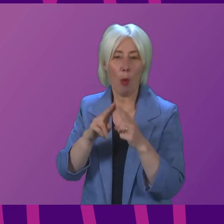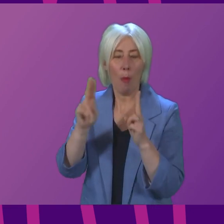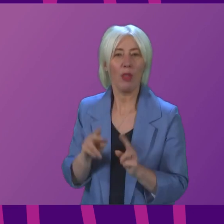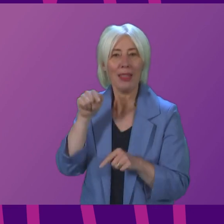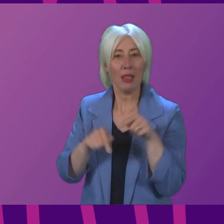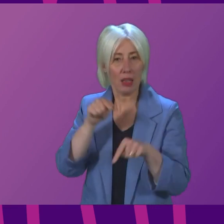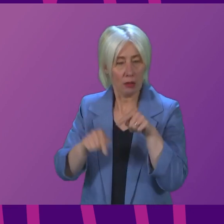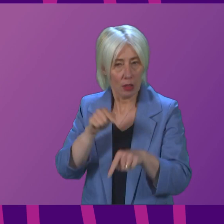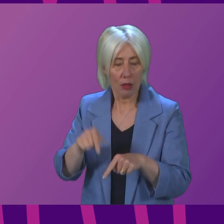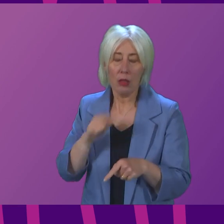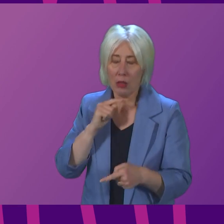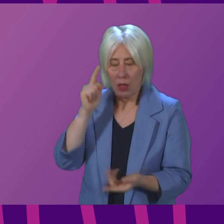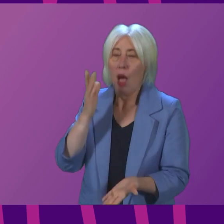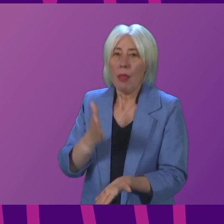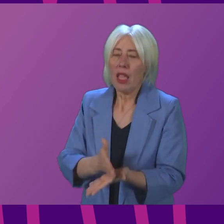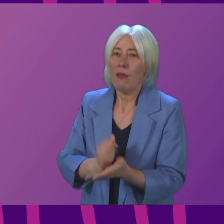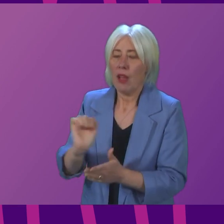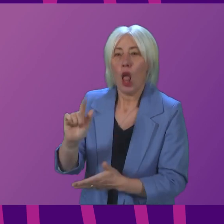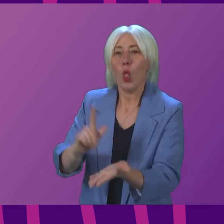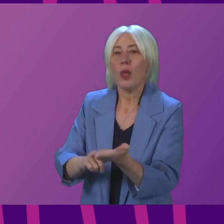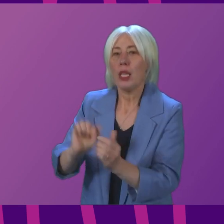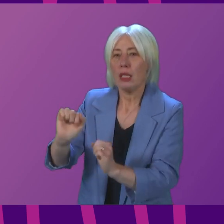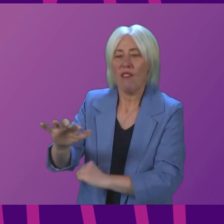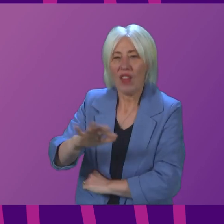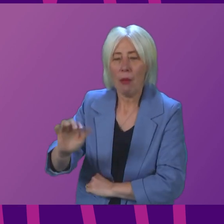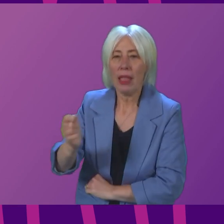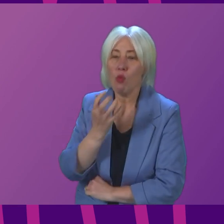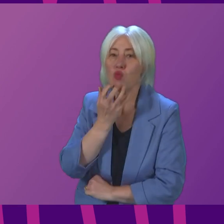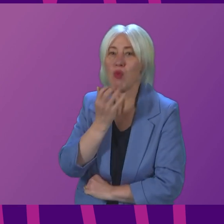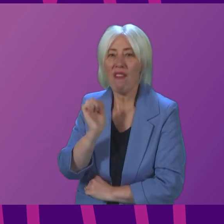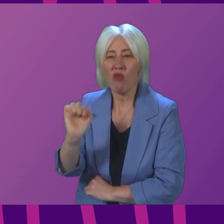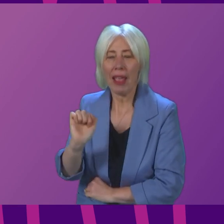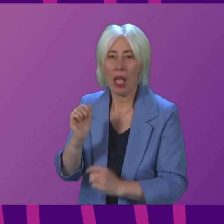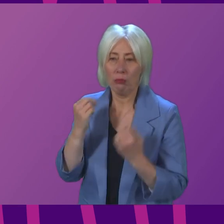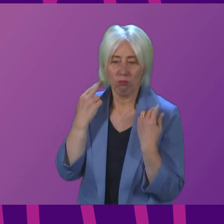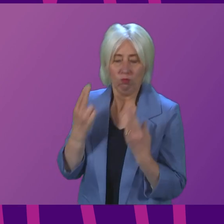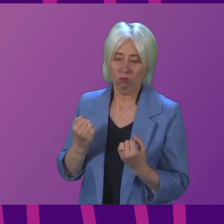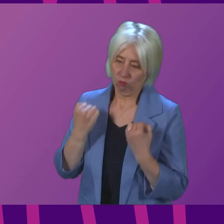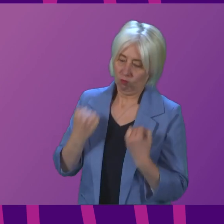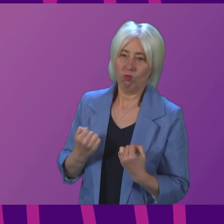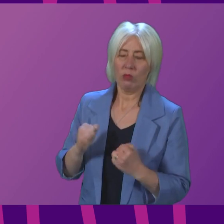I believe that the bravery and courage of Louise’s family at such a sad time, and